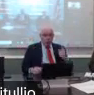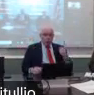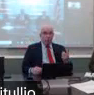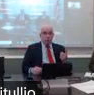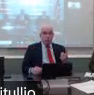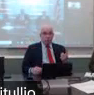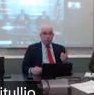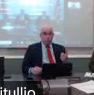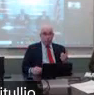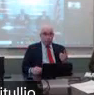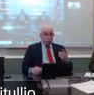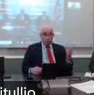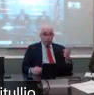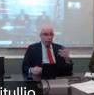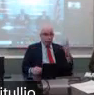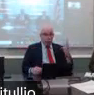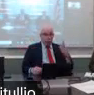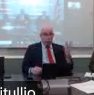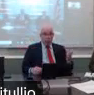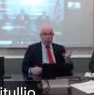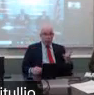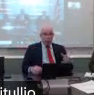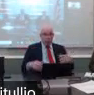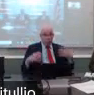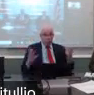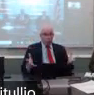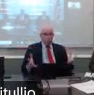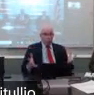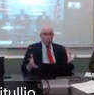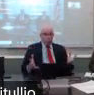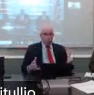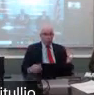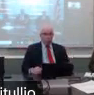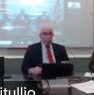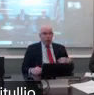You can do that is possible, which can be installed.